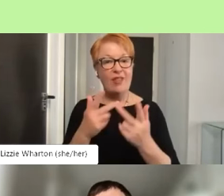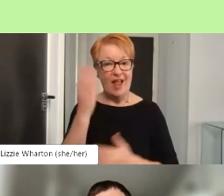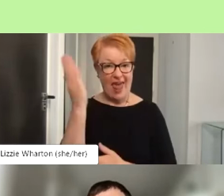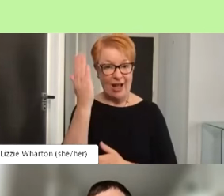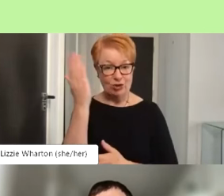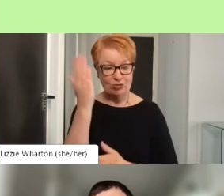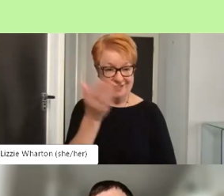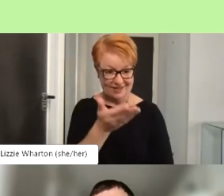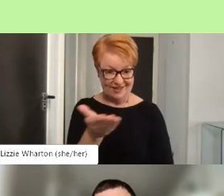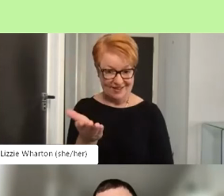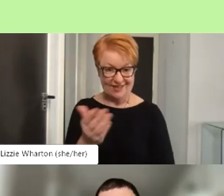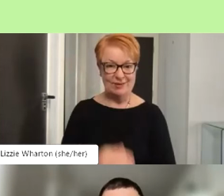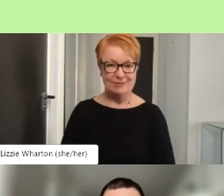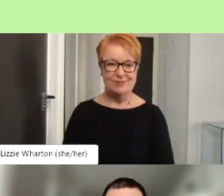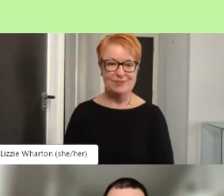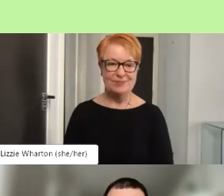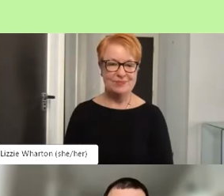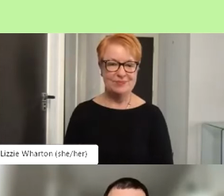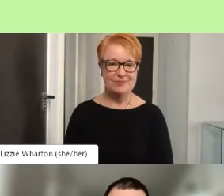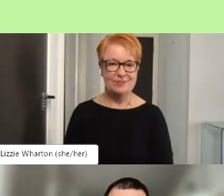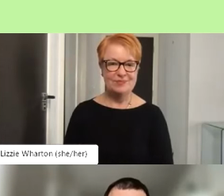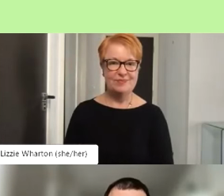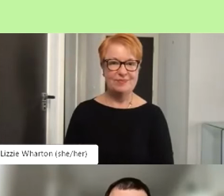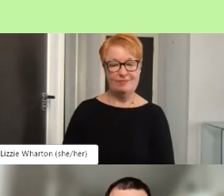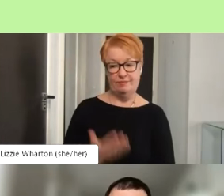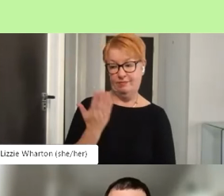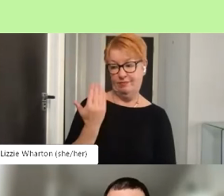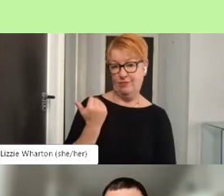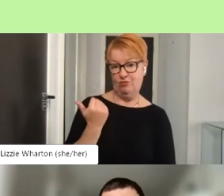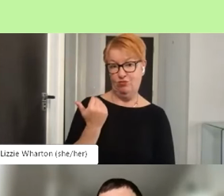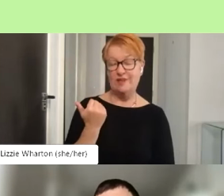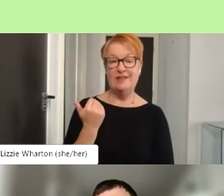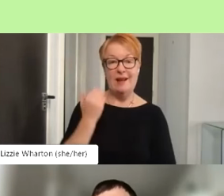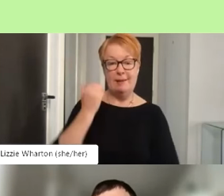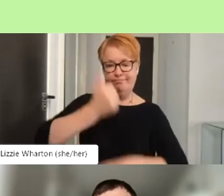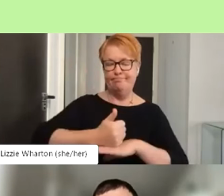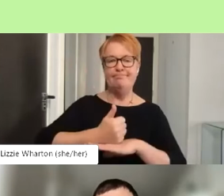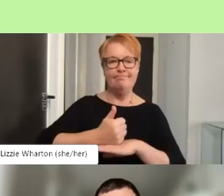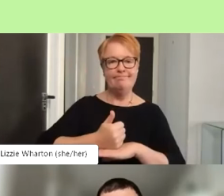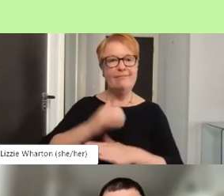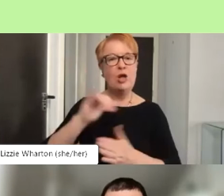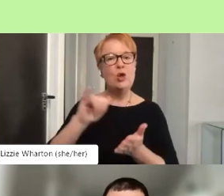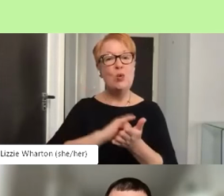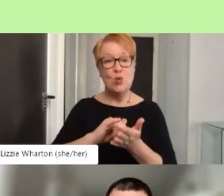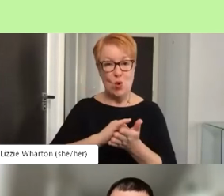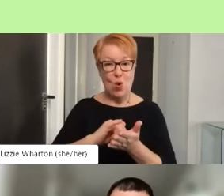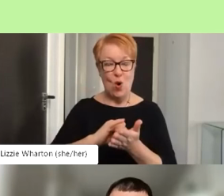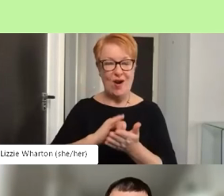which has most recently got engaged in upstate New York – Zeinab and Jafar,